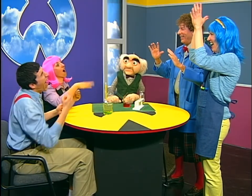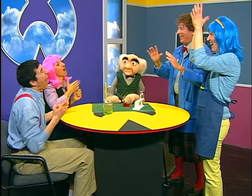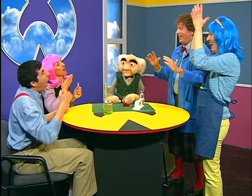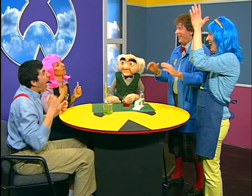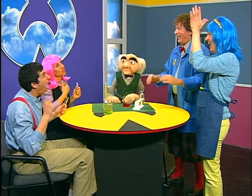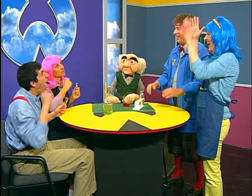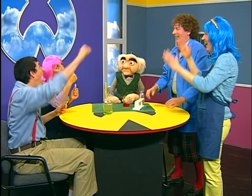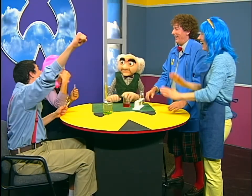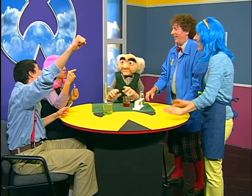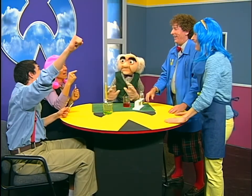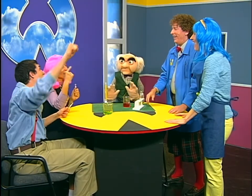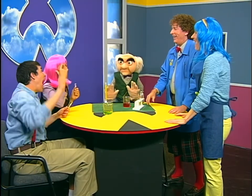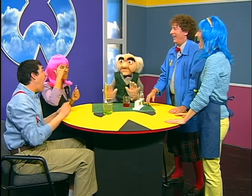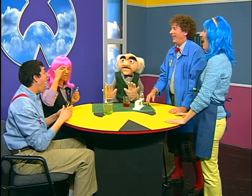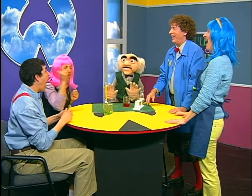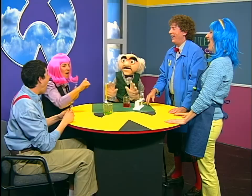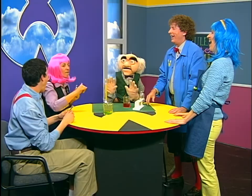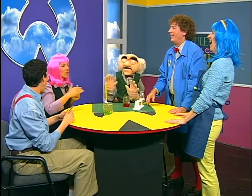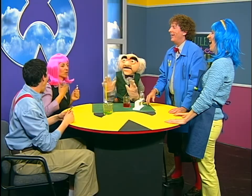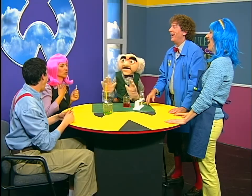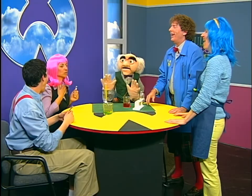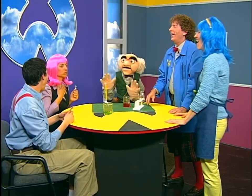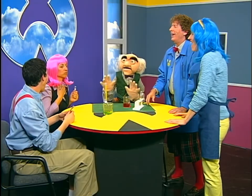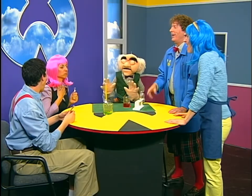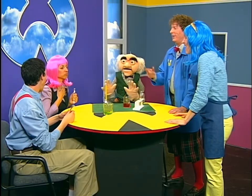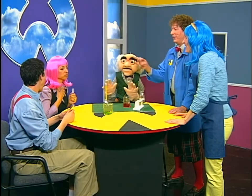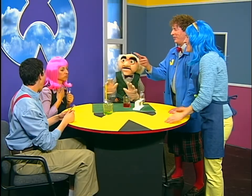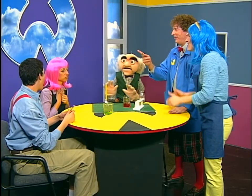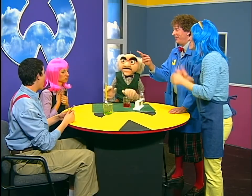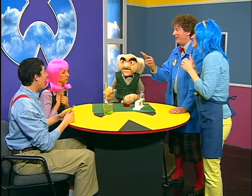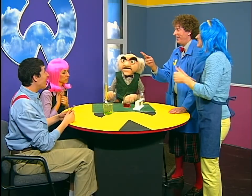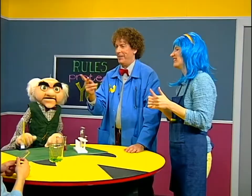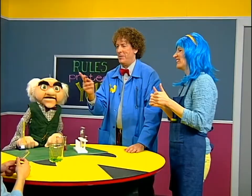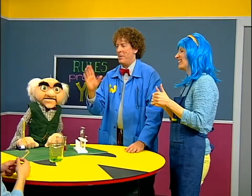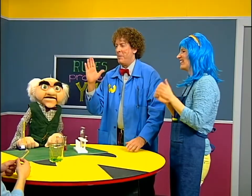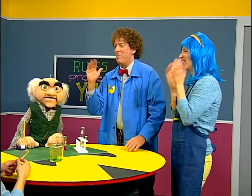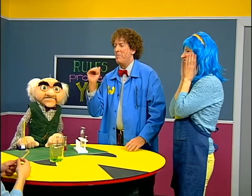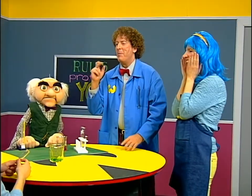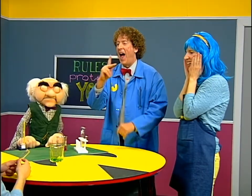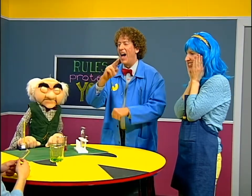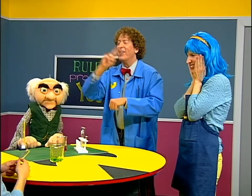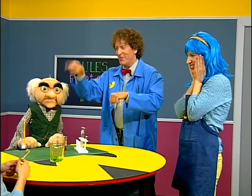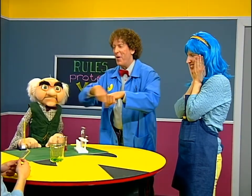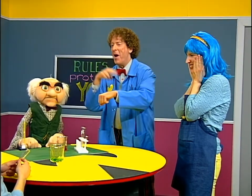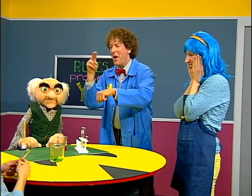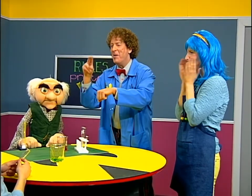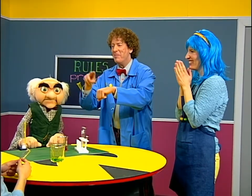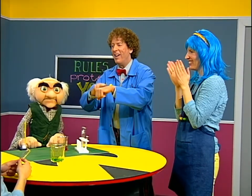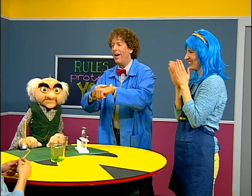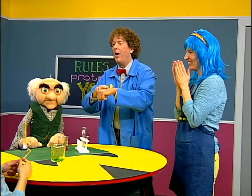OH, WHAT'S WRONG? UH, WHAT'S THIS? UM, HUH? UH, UHHH. HUH? IT'S MINE. OOP. AHHH.